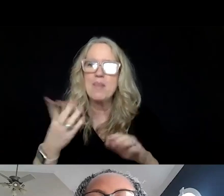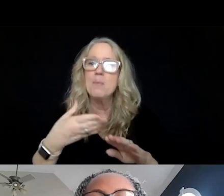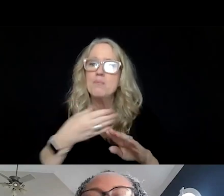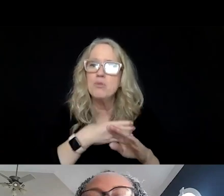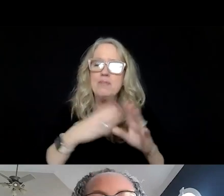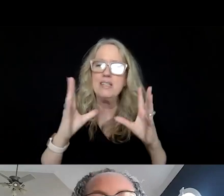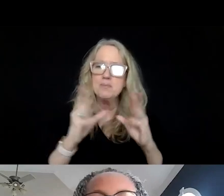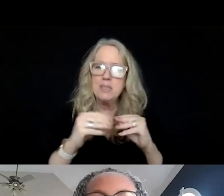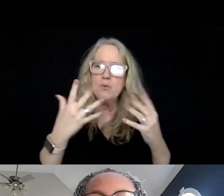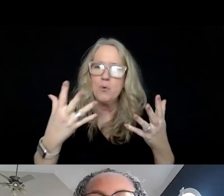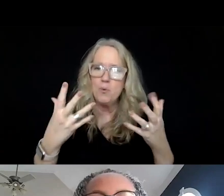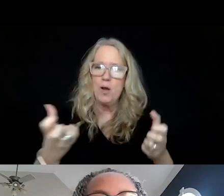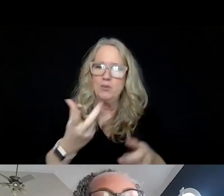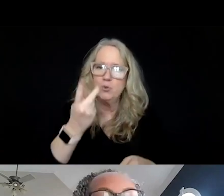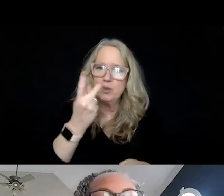BUT WE WANT TO KEEP IT TOP OF MIND.